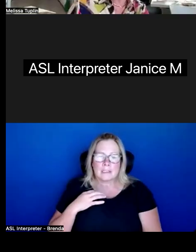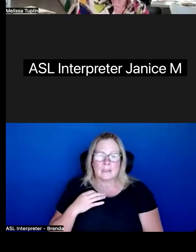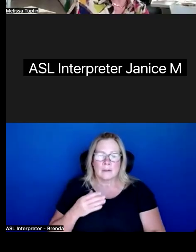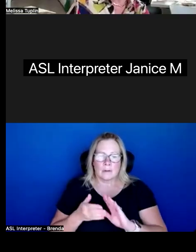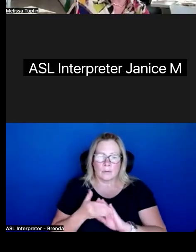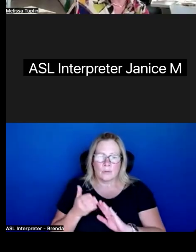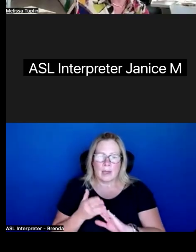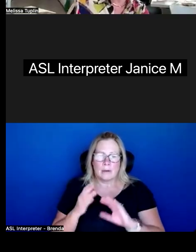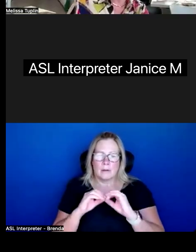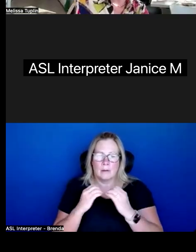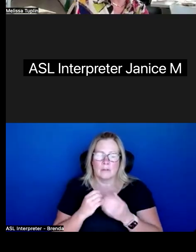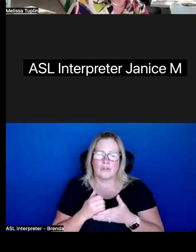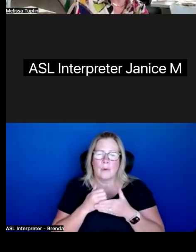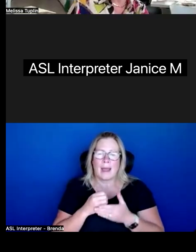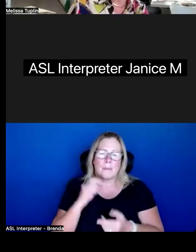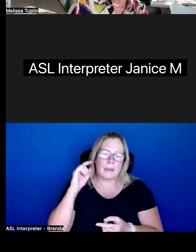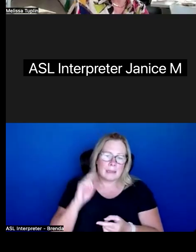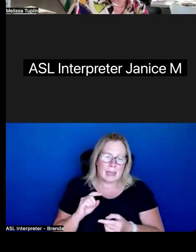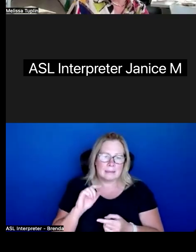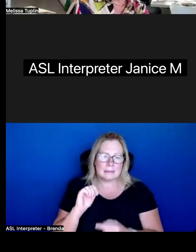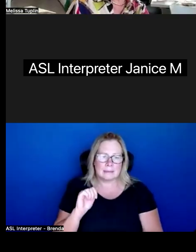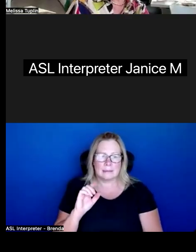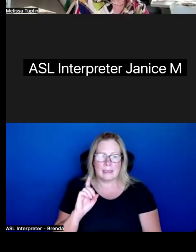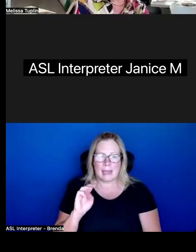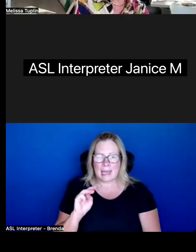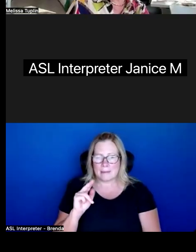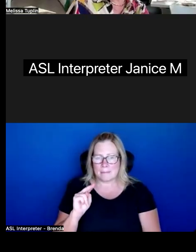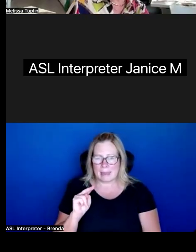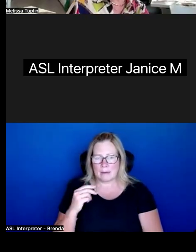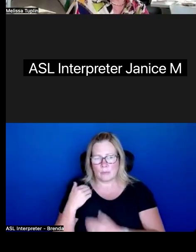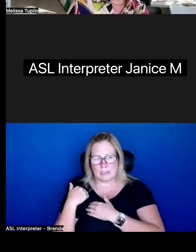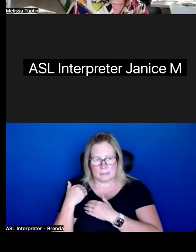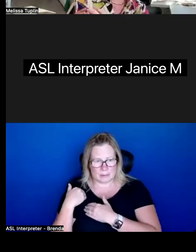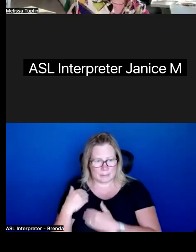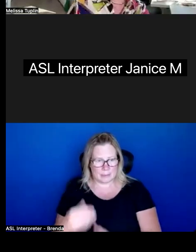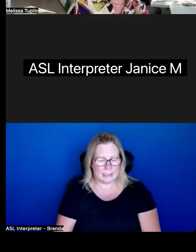to help lessen that administrative burden. So I need to clarify that the section of the